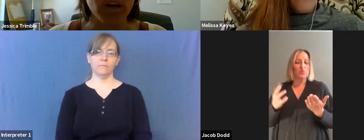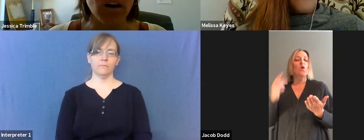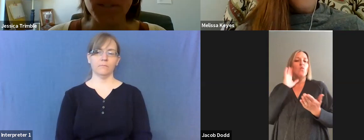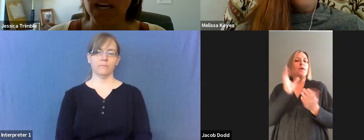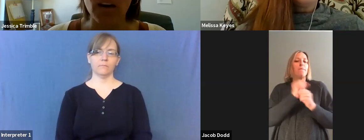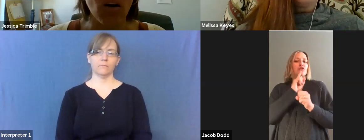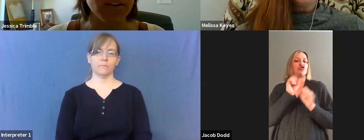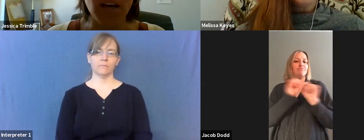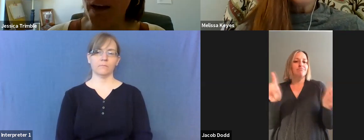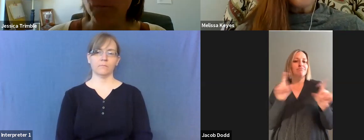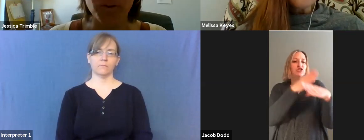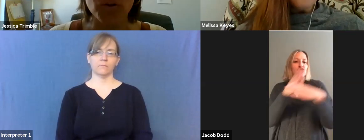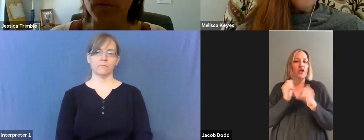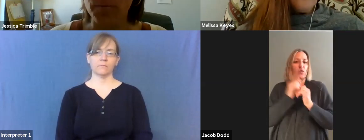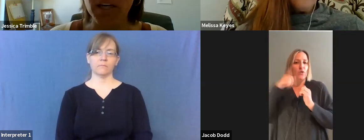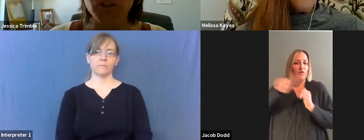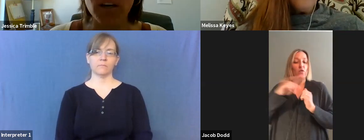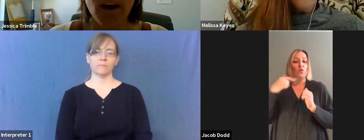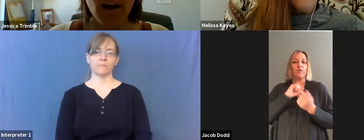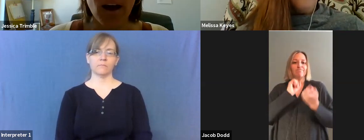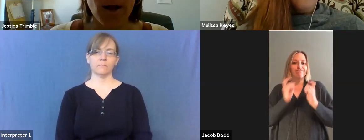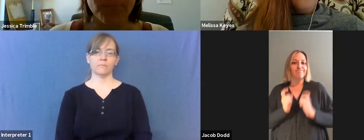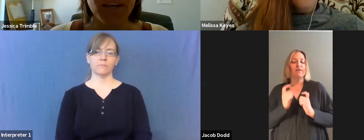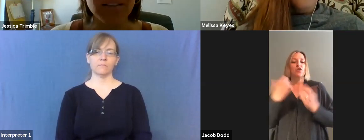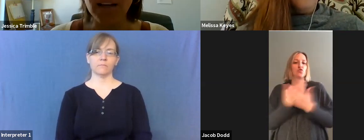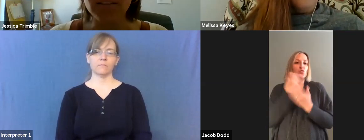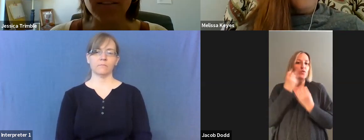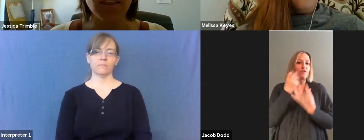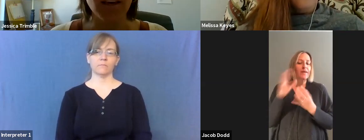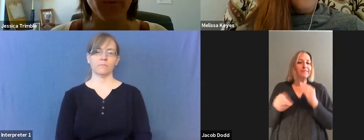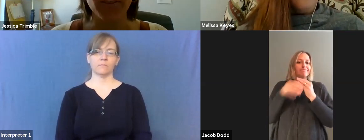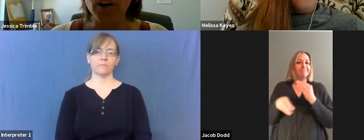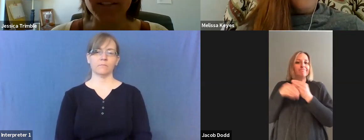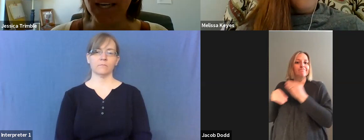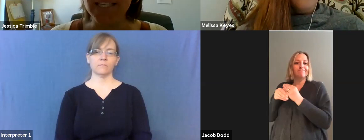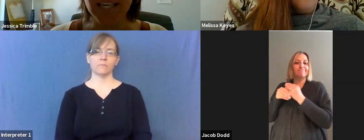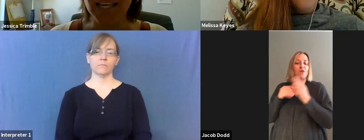We are updating it all the time with new information, because that's the thing with COVID-19